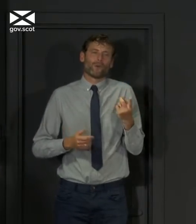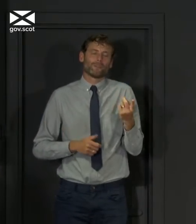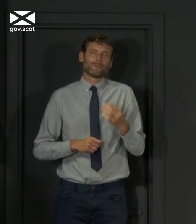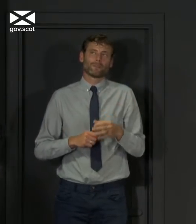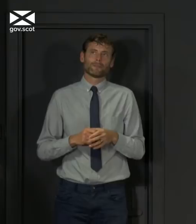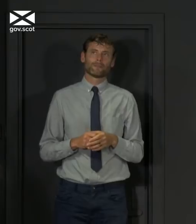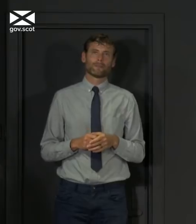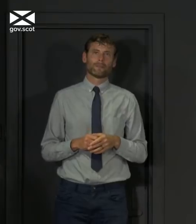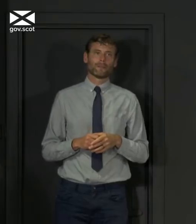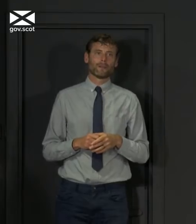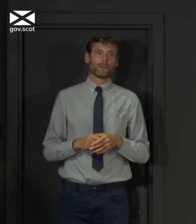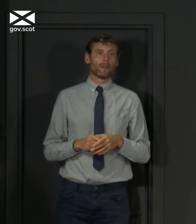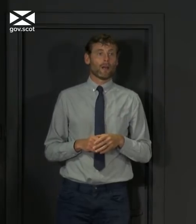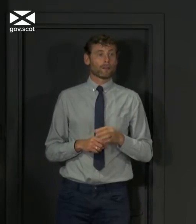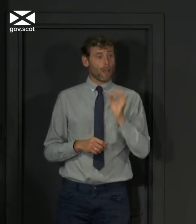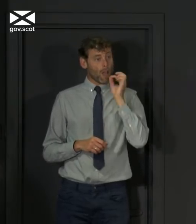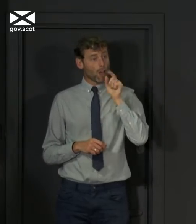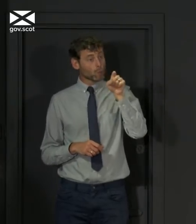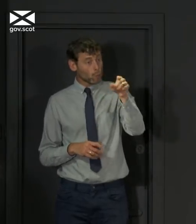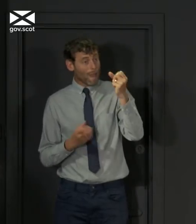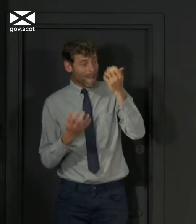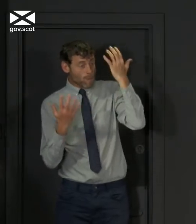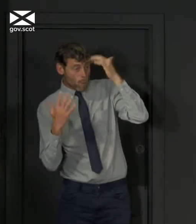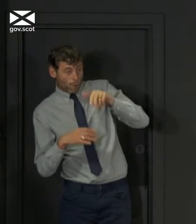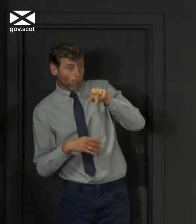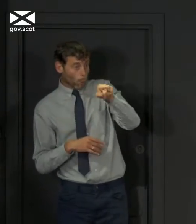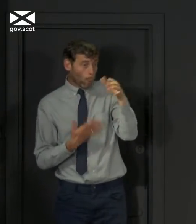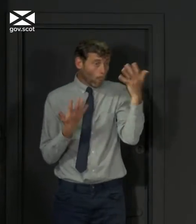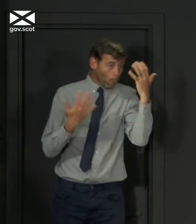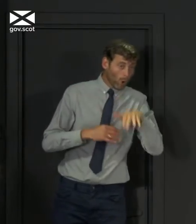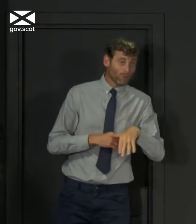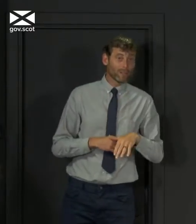of, are you concerned, do you have a concern? I think you can't take it as read, given the